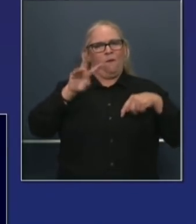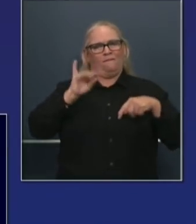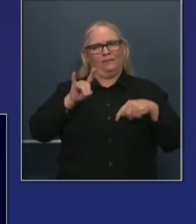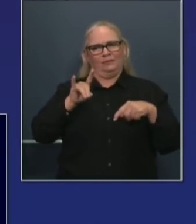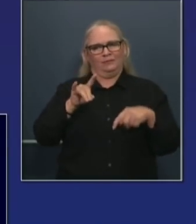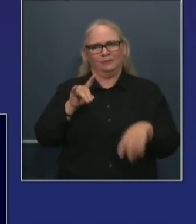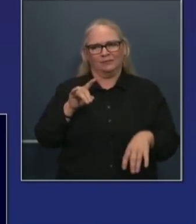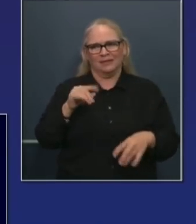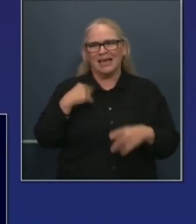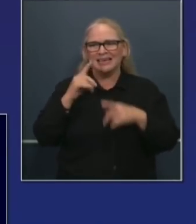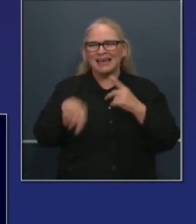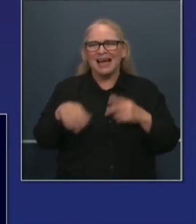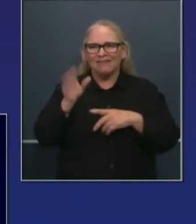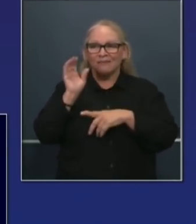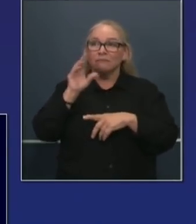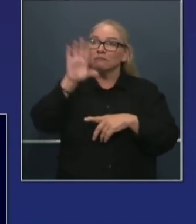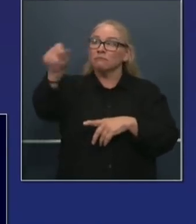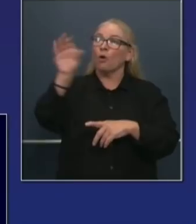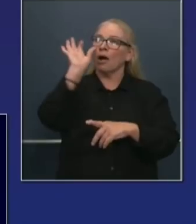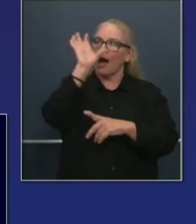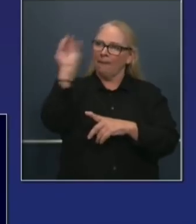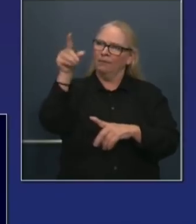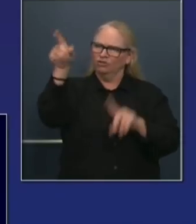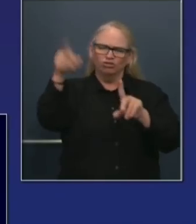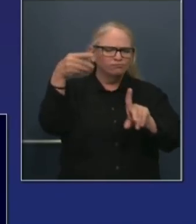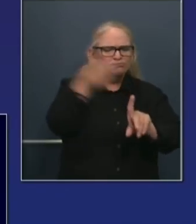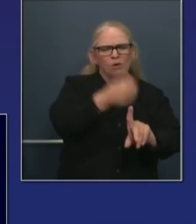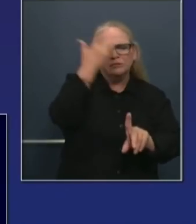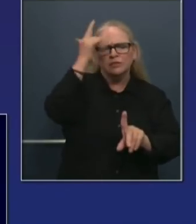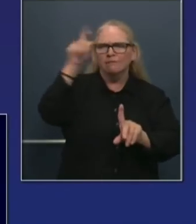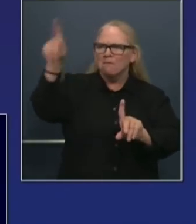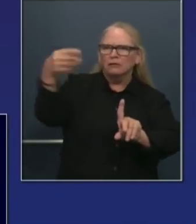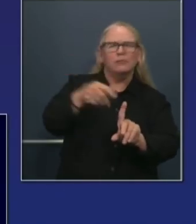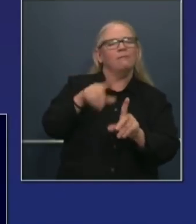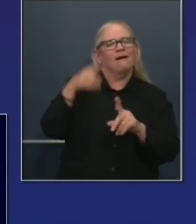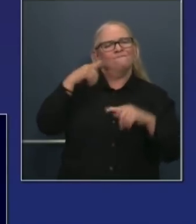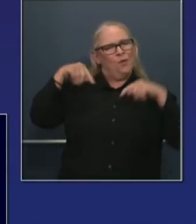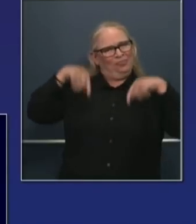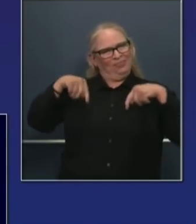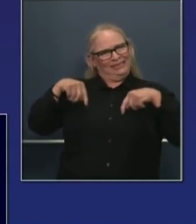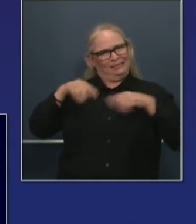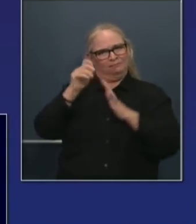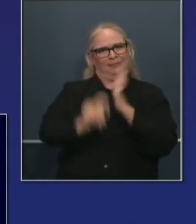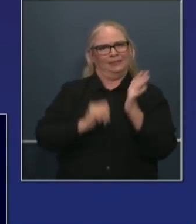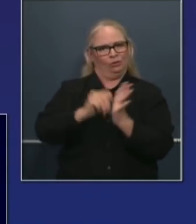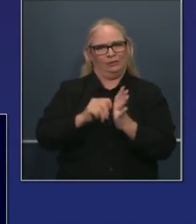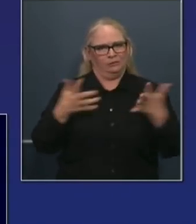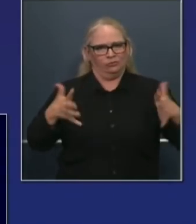WEEKS AGO WITH OUR ORDERS AND EXPIRE AND THERE'S BEEN A NUMBER OF LEGISLATORS THAT